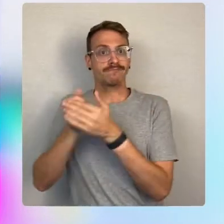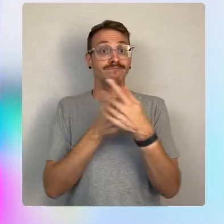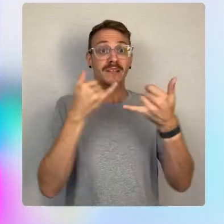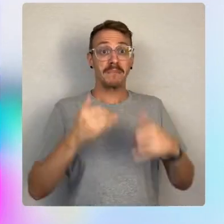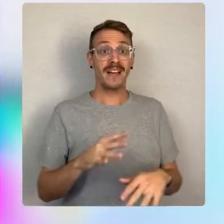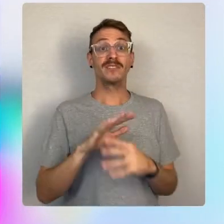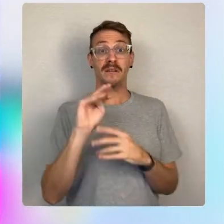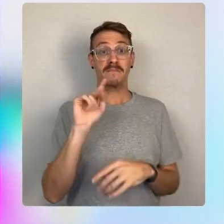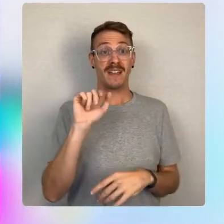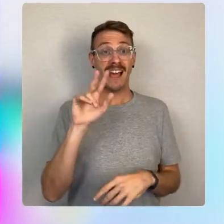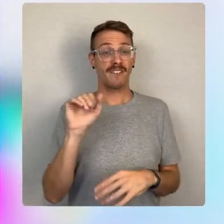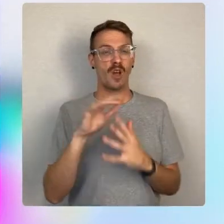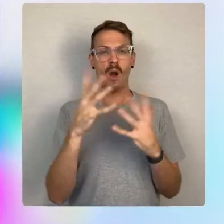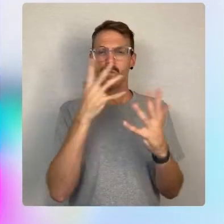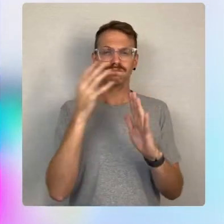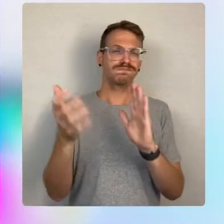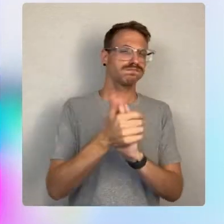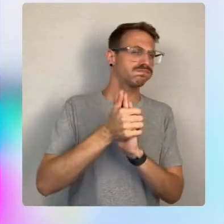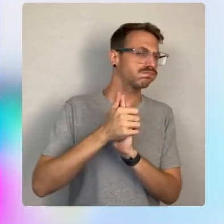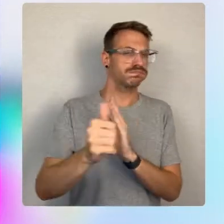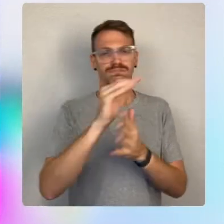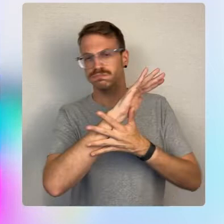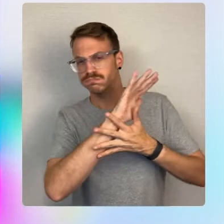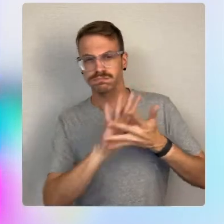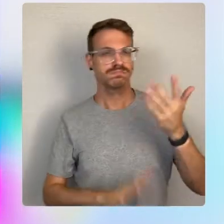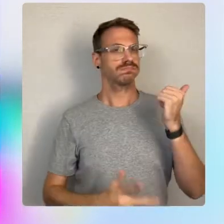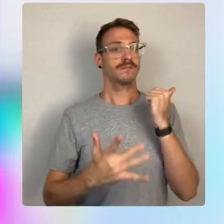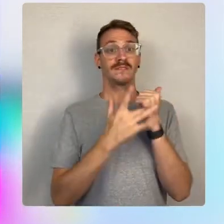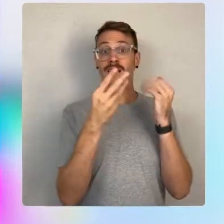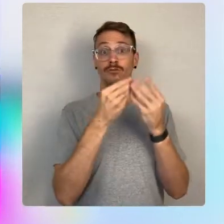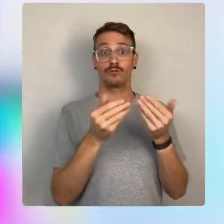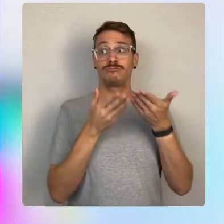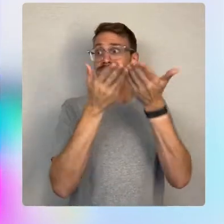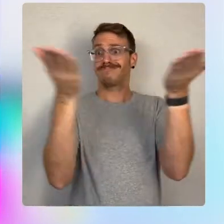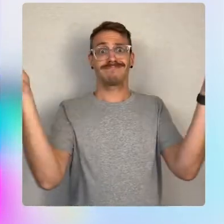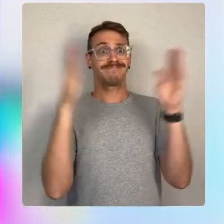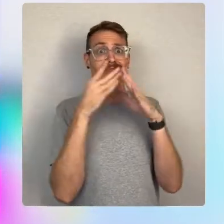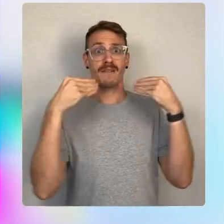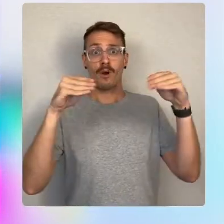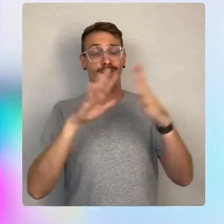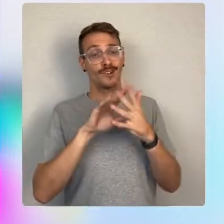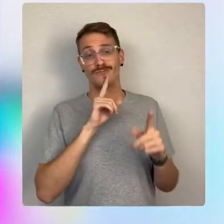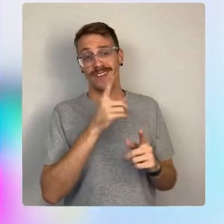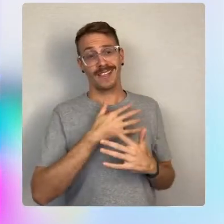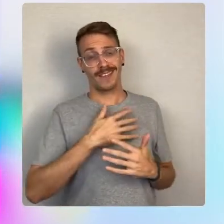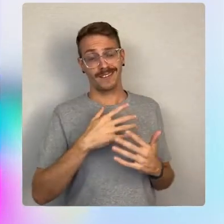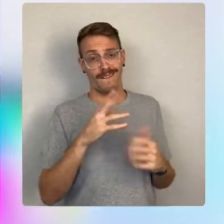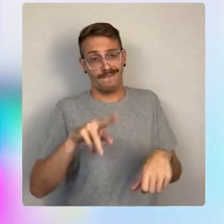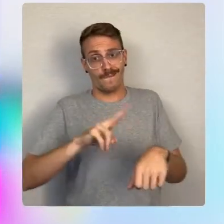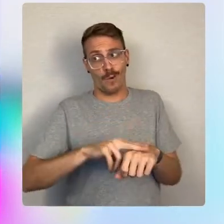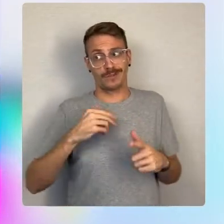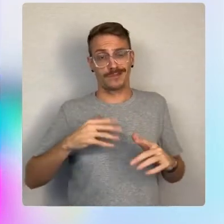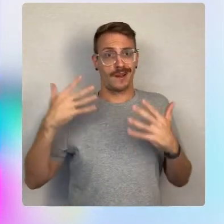is one of the most robust technical solutions available on the market, so it was honestly kind of a no brainer for us to go with it.